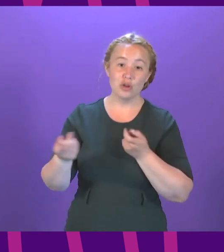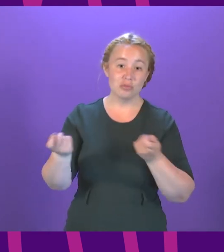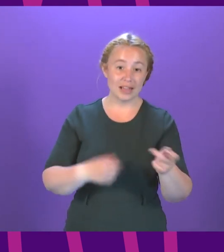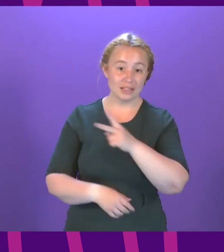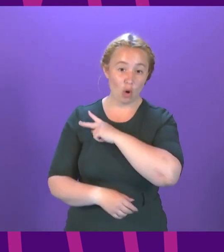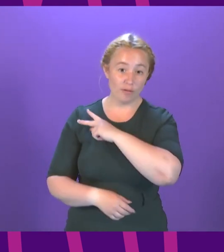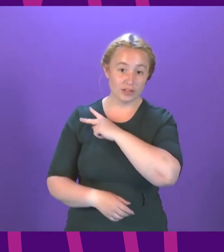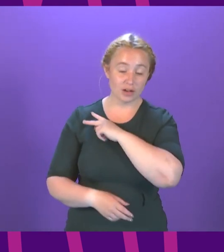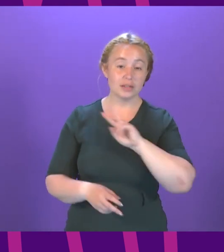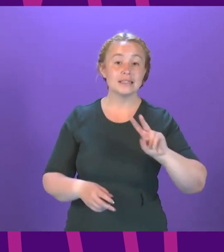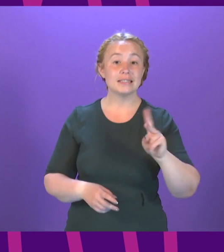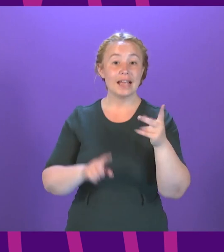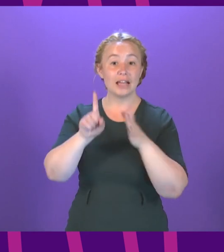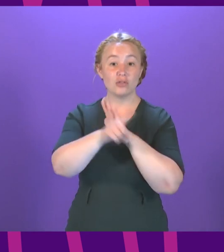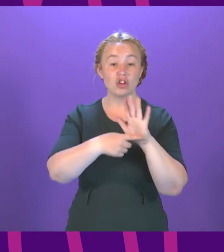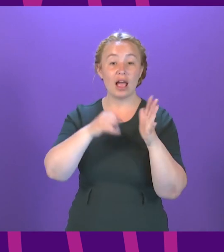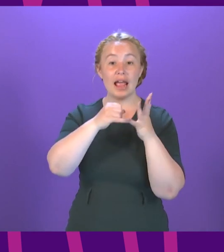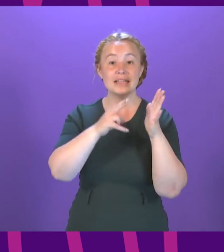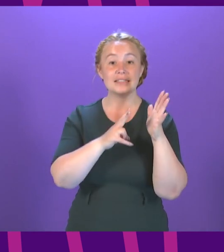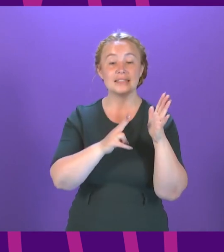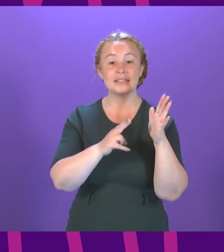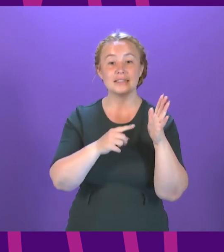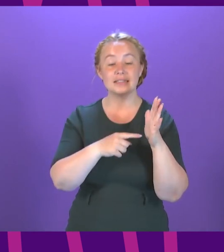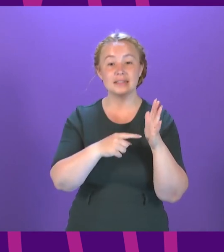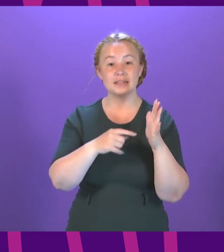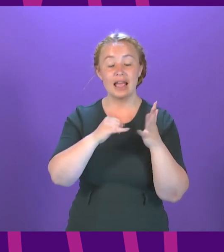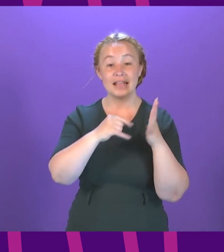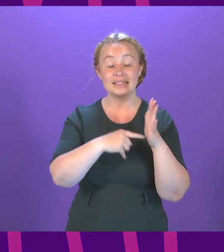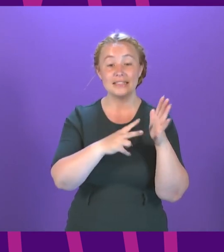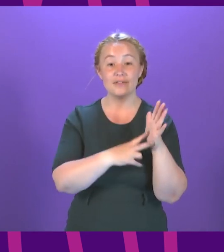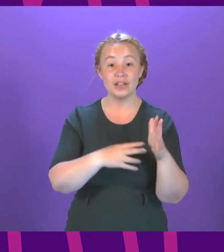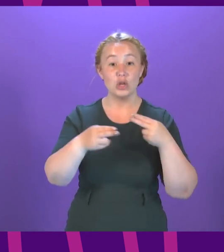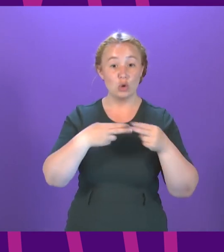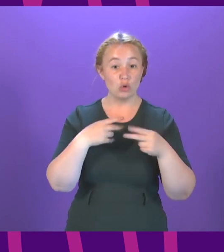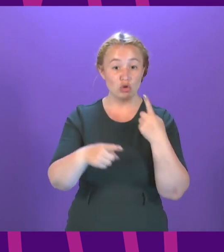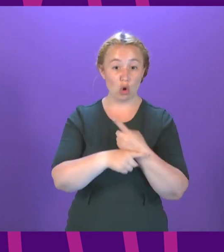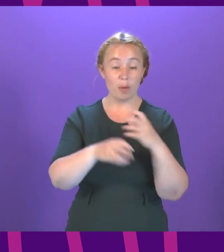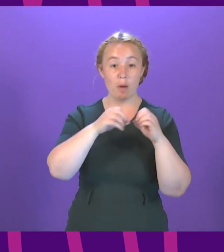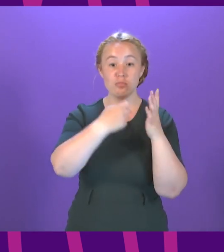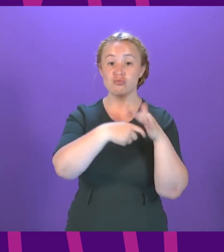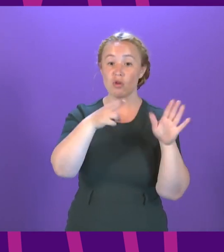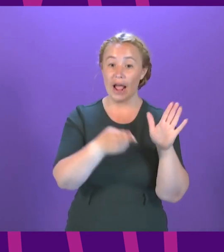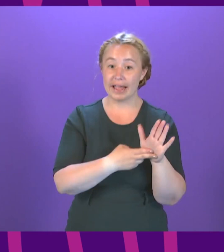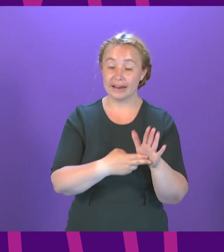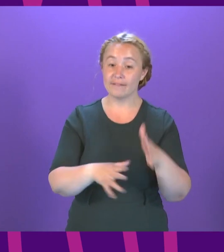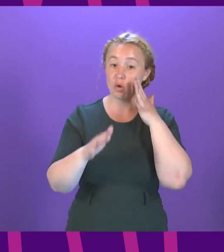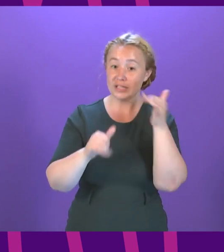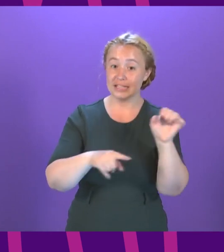On 2 July, “STV News” covered the story of Brian, who works in test and protect. He described his working environment as “toxic”